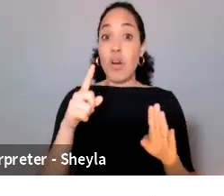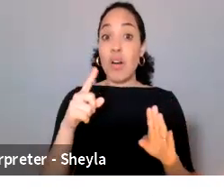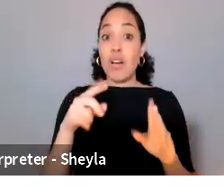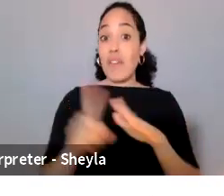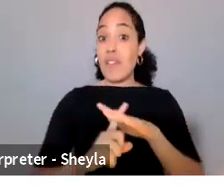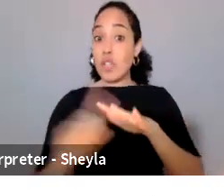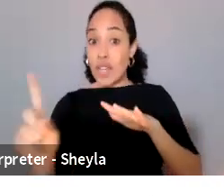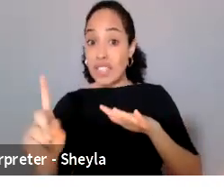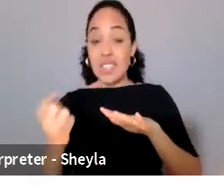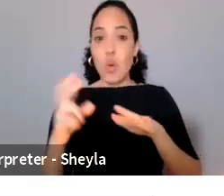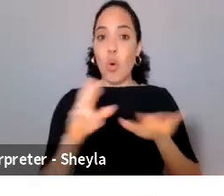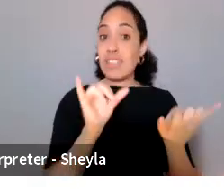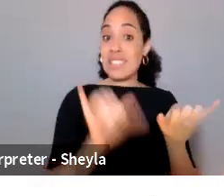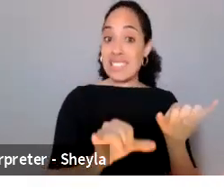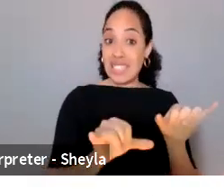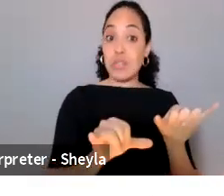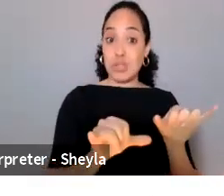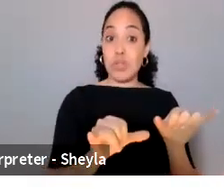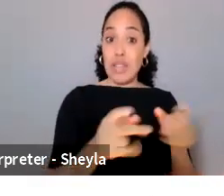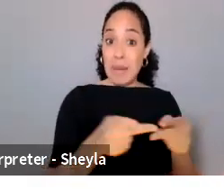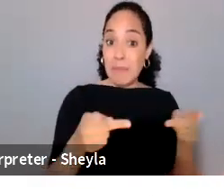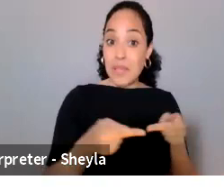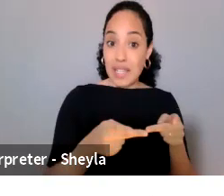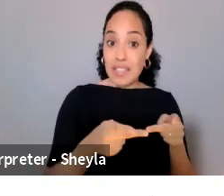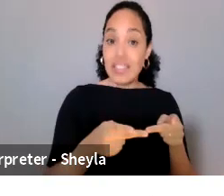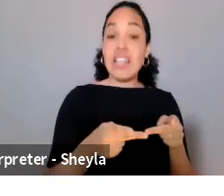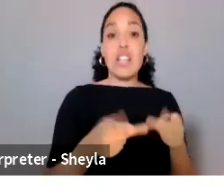you want to put together a to-go bag or a kit this may include water